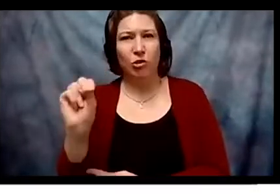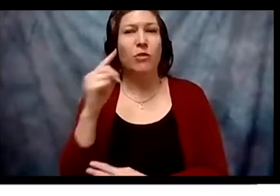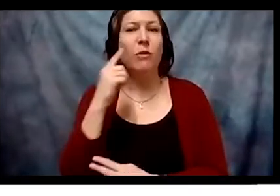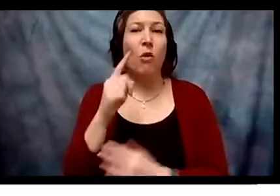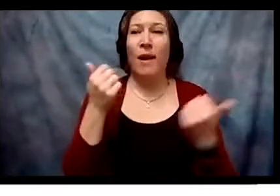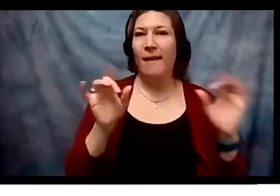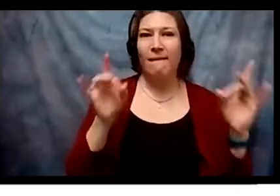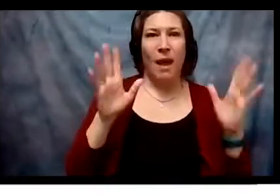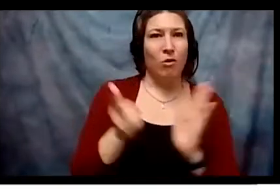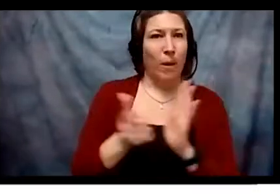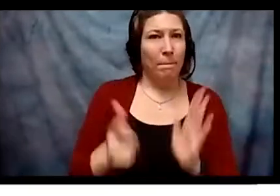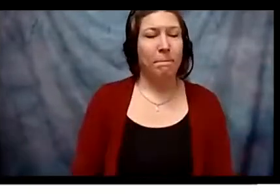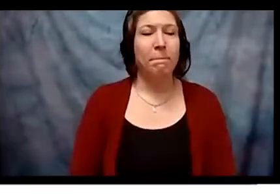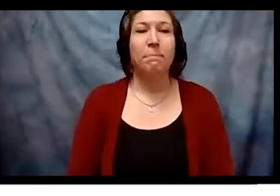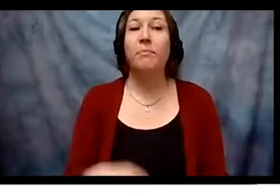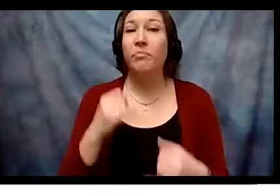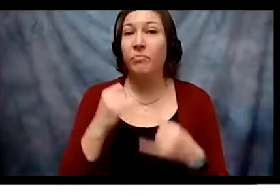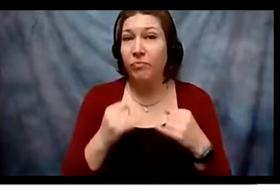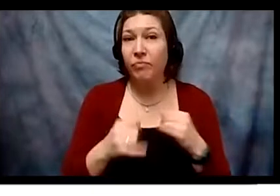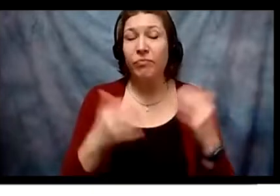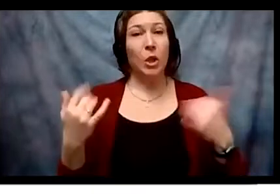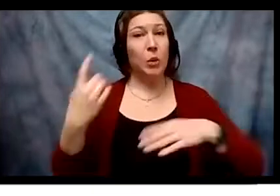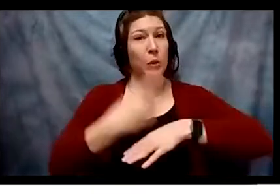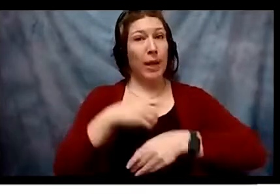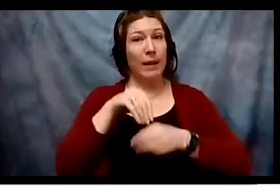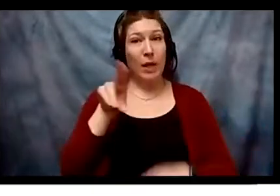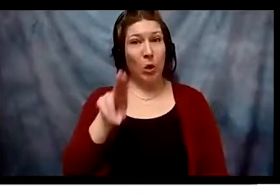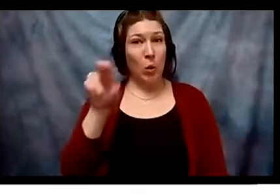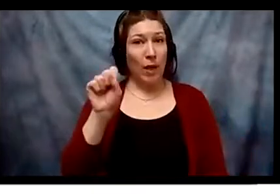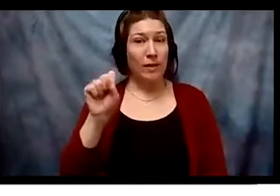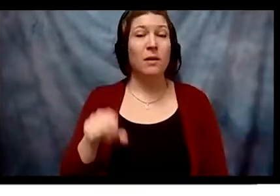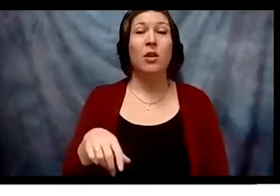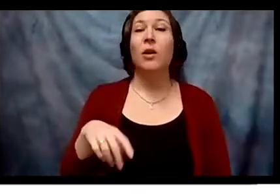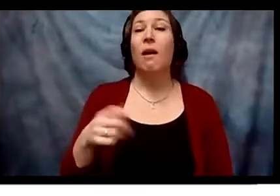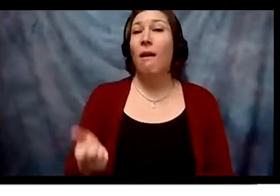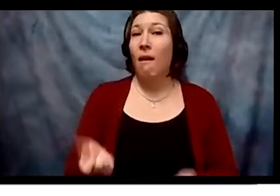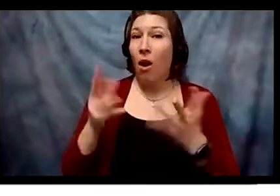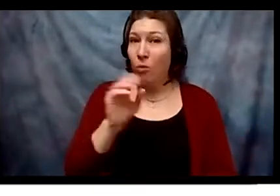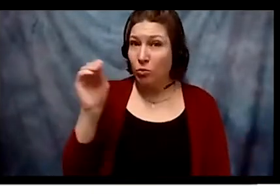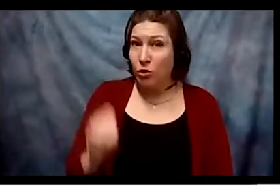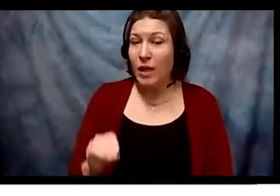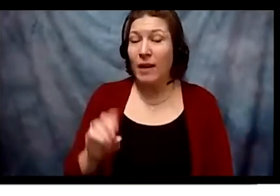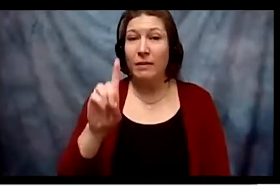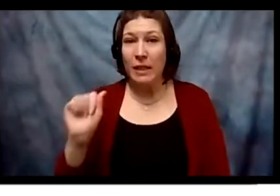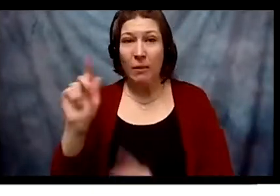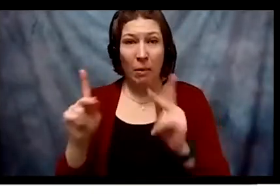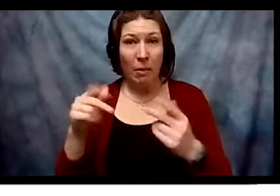Lastly, today in the US, only 35% of disabled people are employed compared to